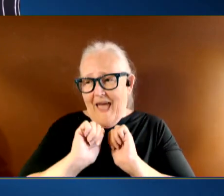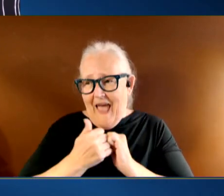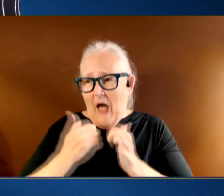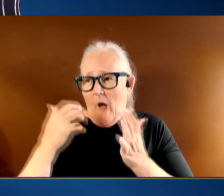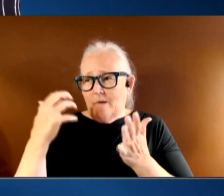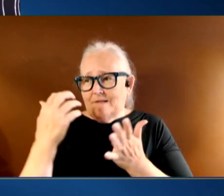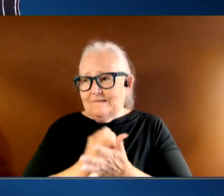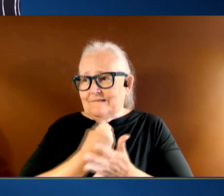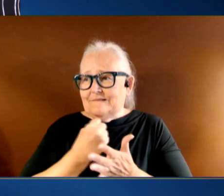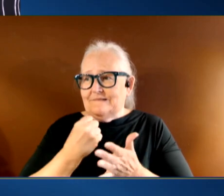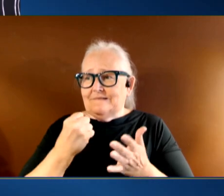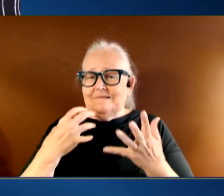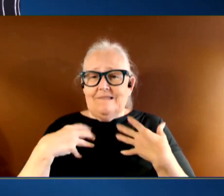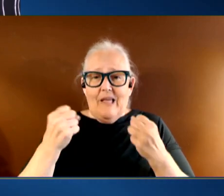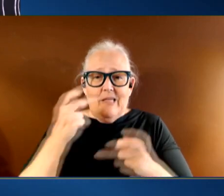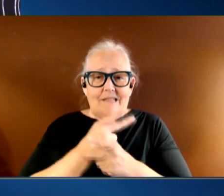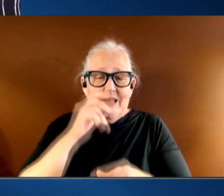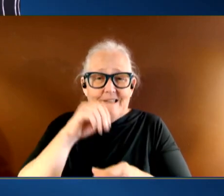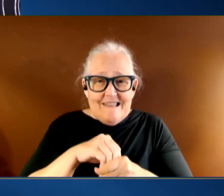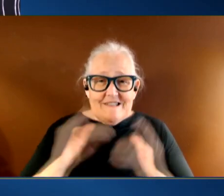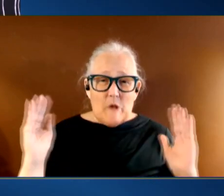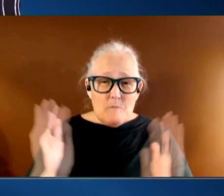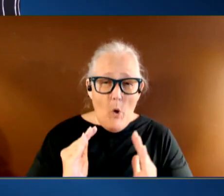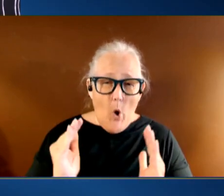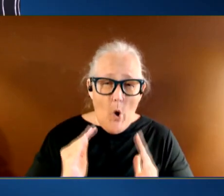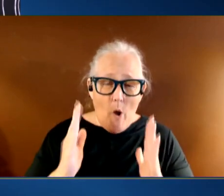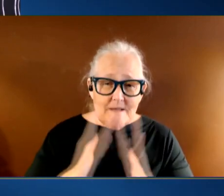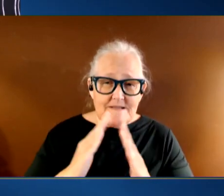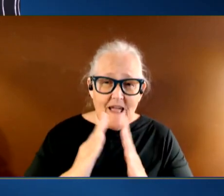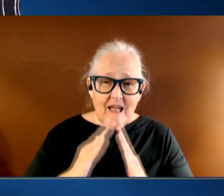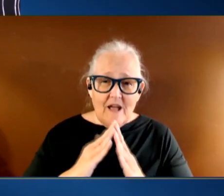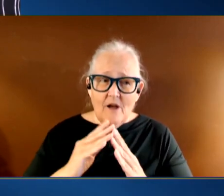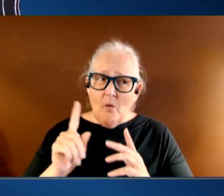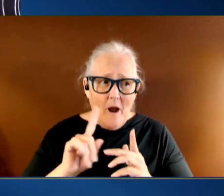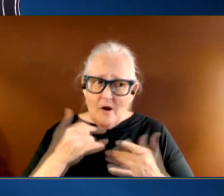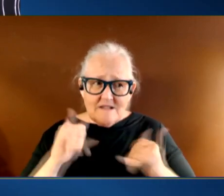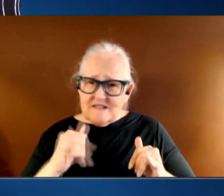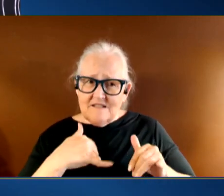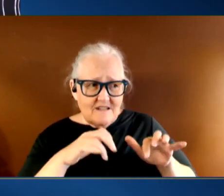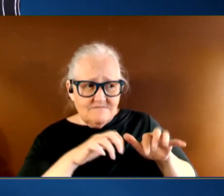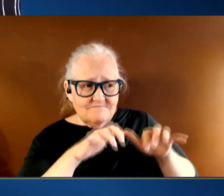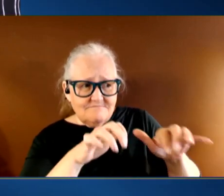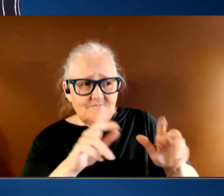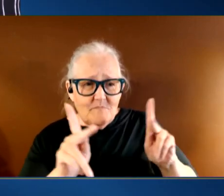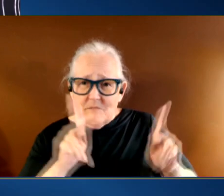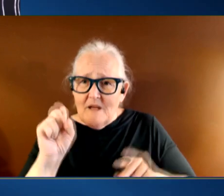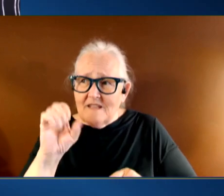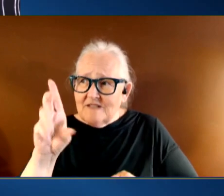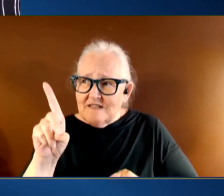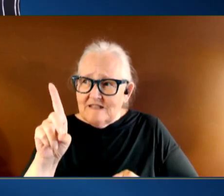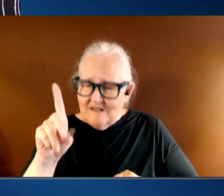and small cities where there are many sickle cell warriors like me need attention and need,